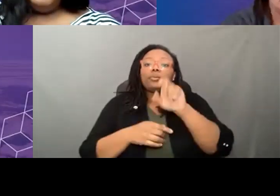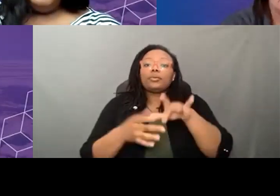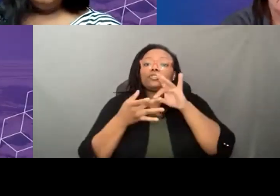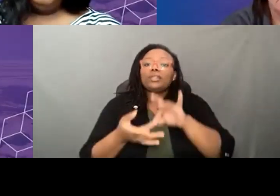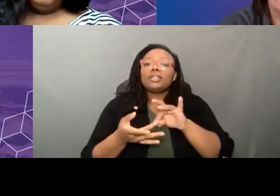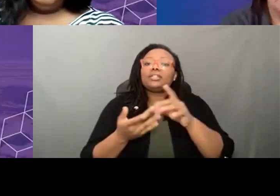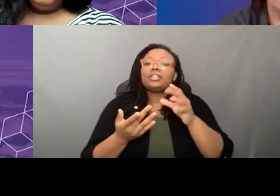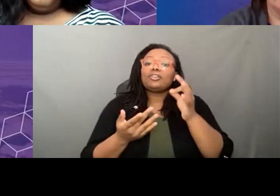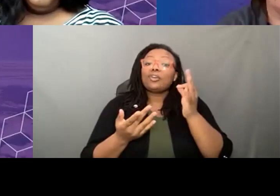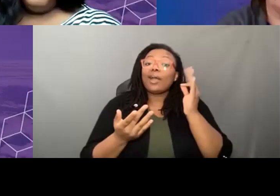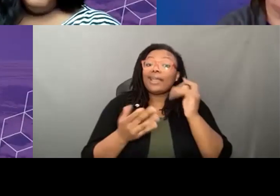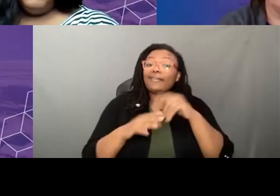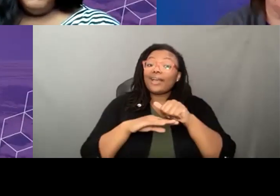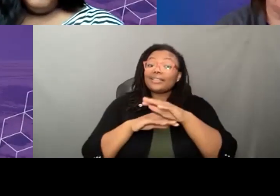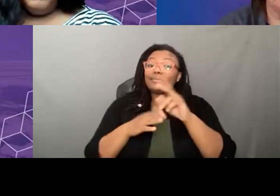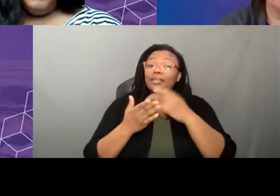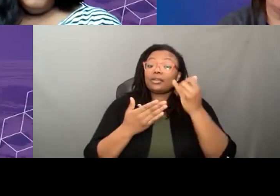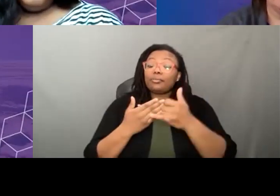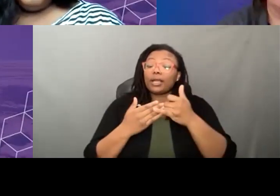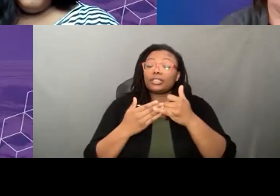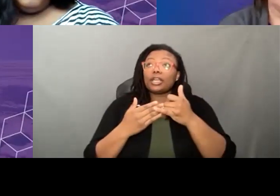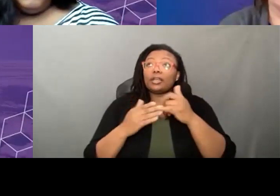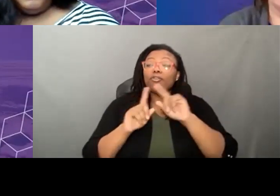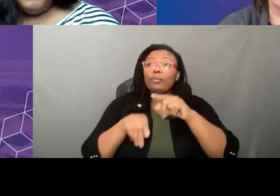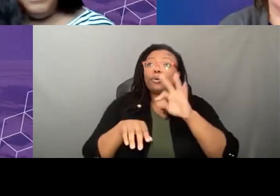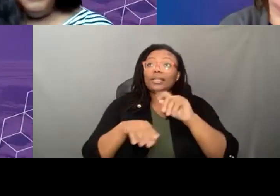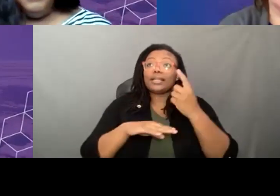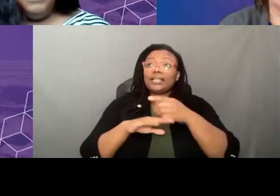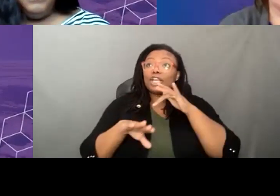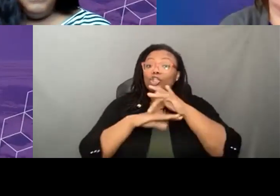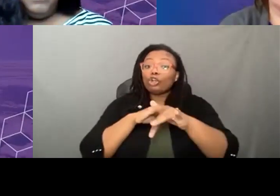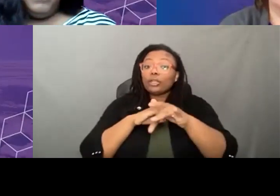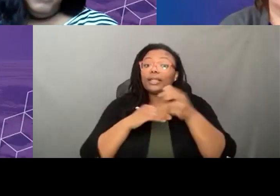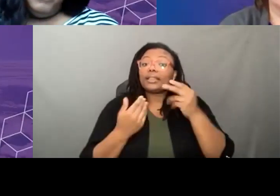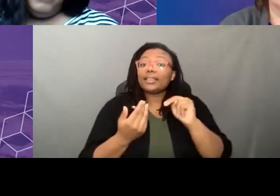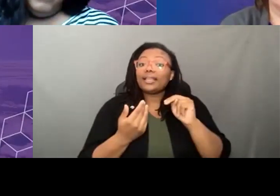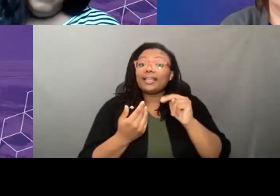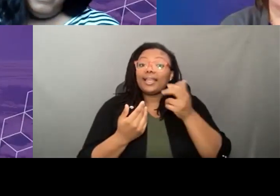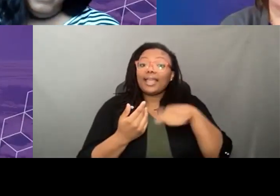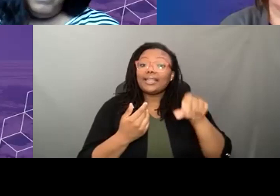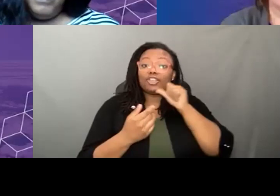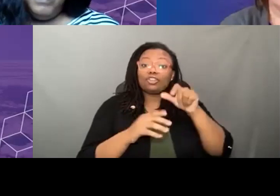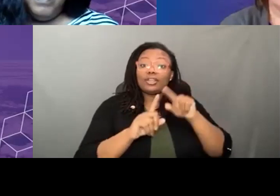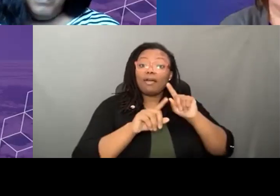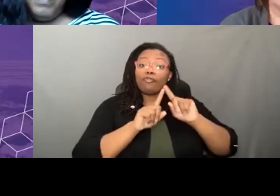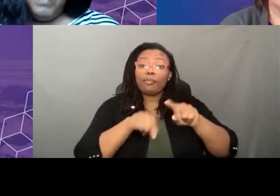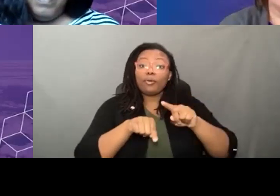if I'm submitting the project report 90 days early, what am I doing? So you're like, well, anything that you're not reporting upon in that report,